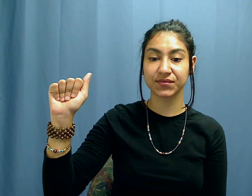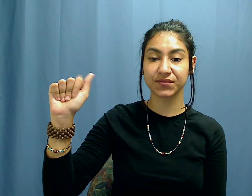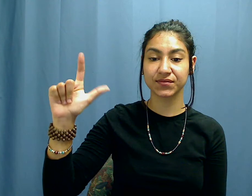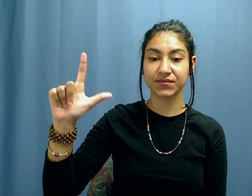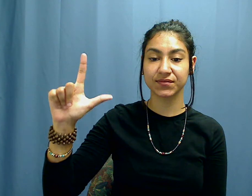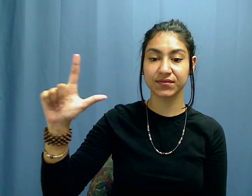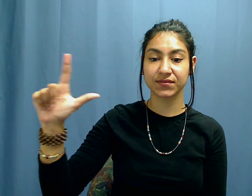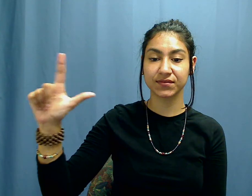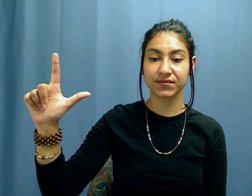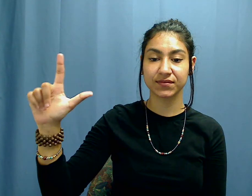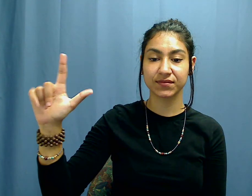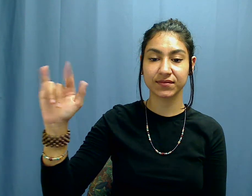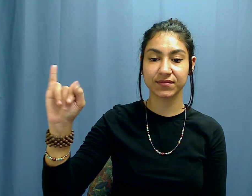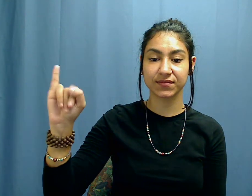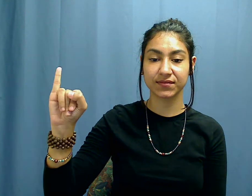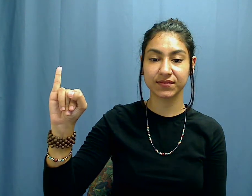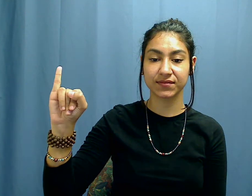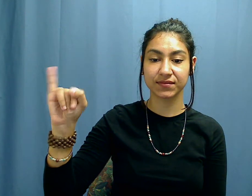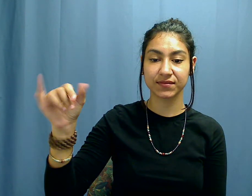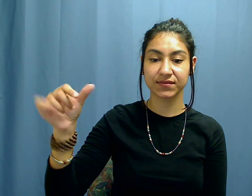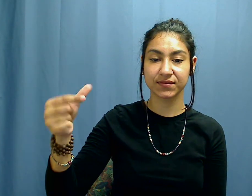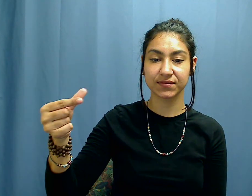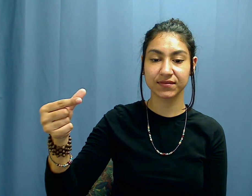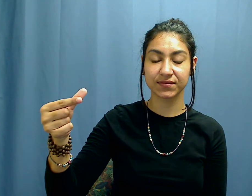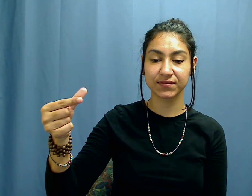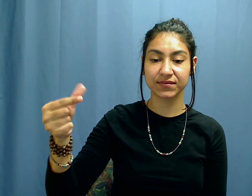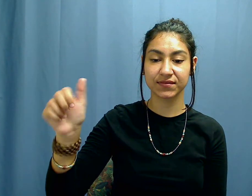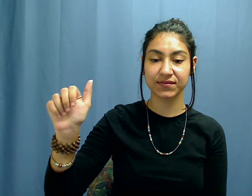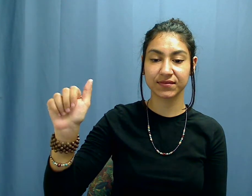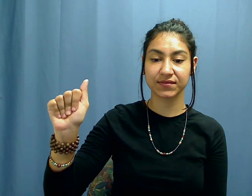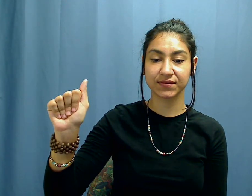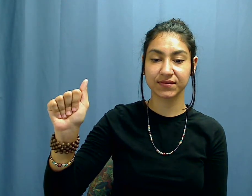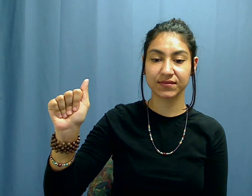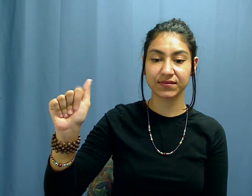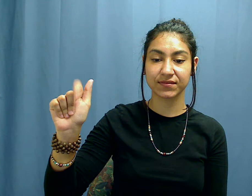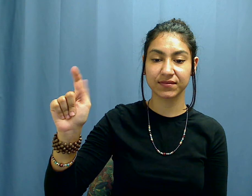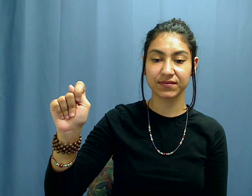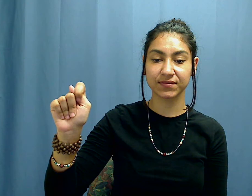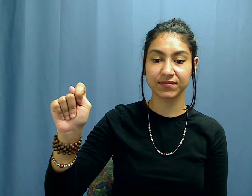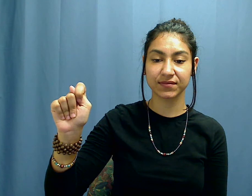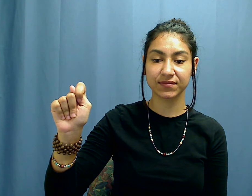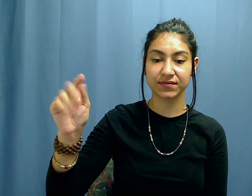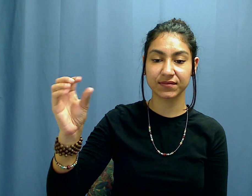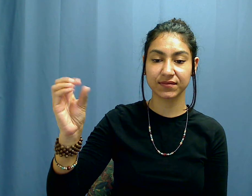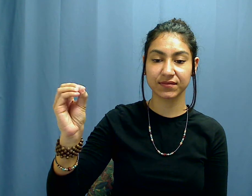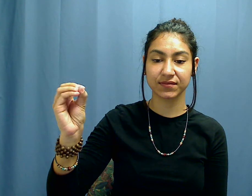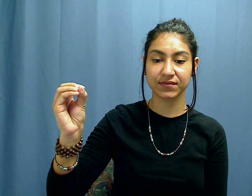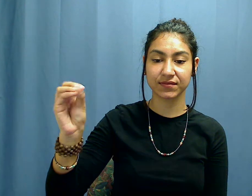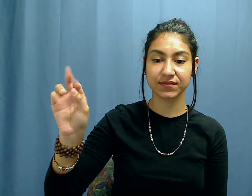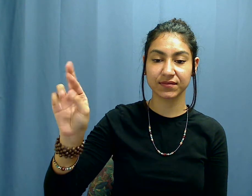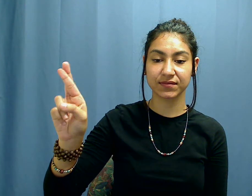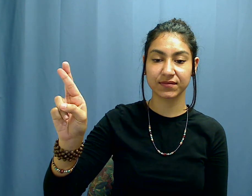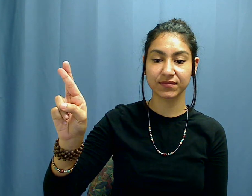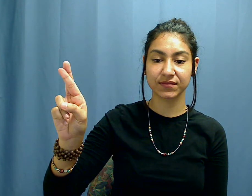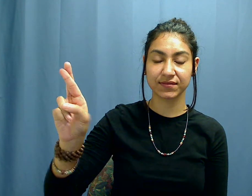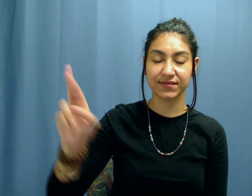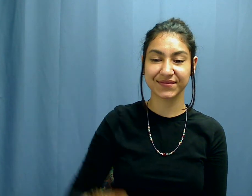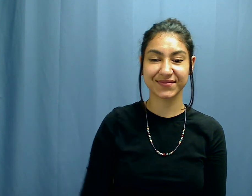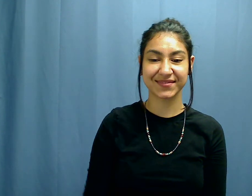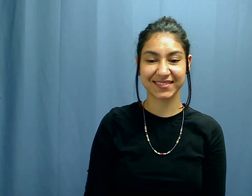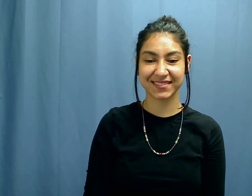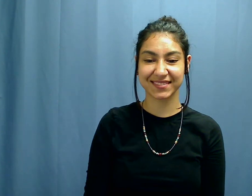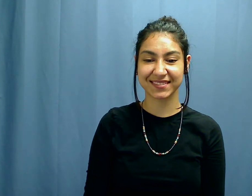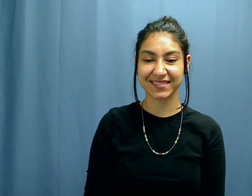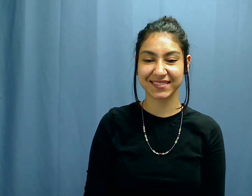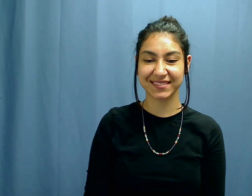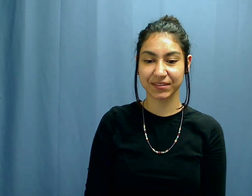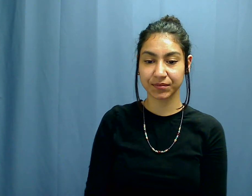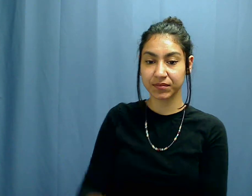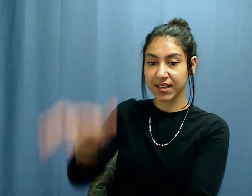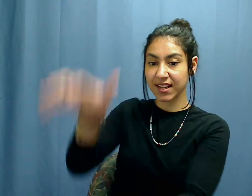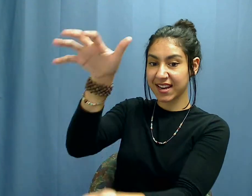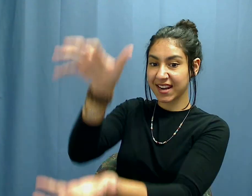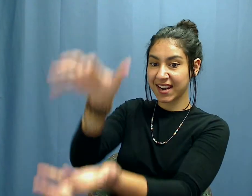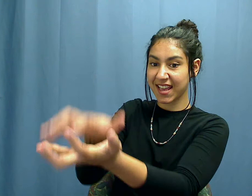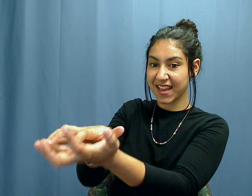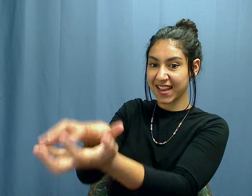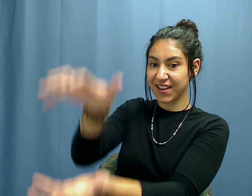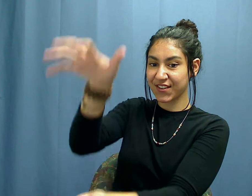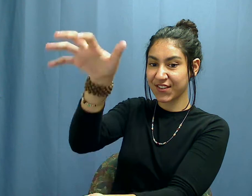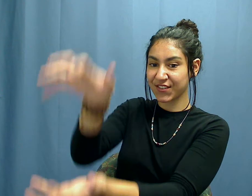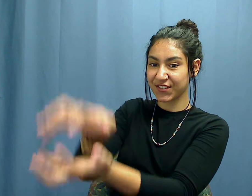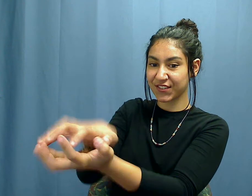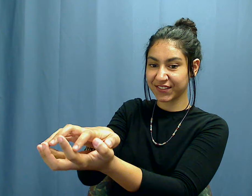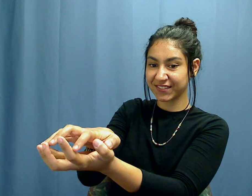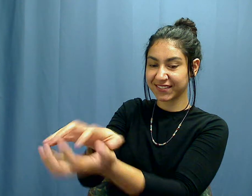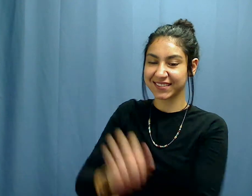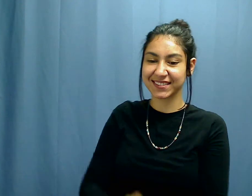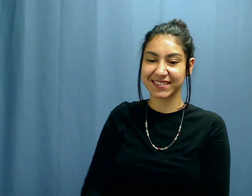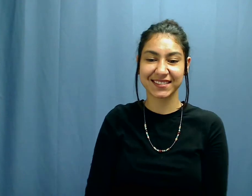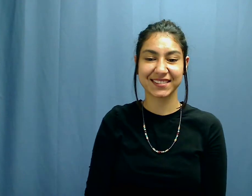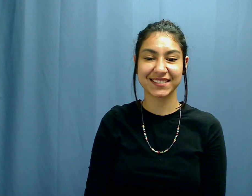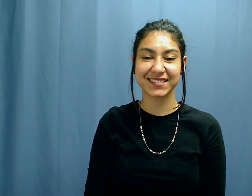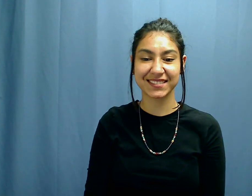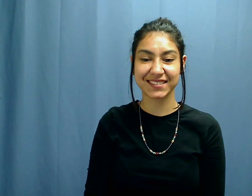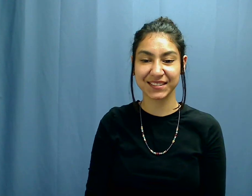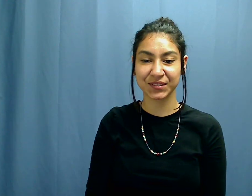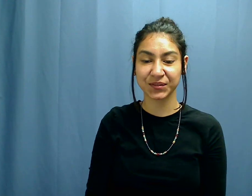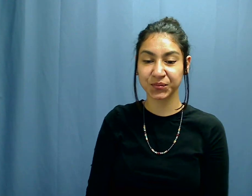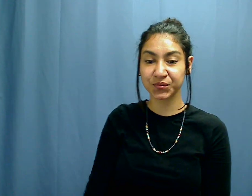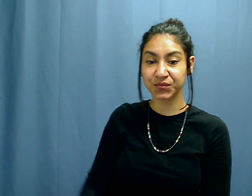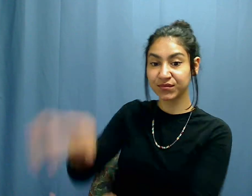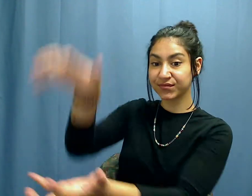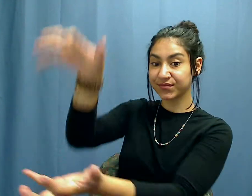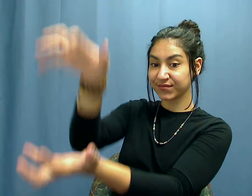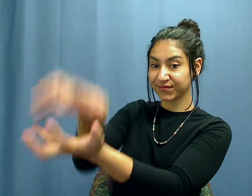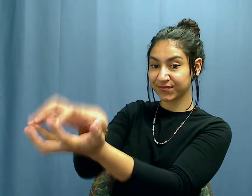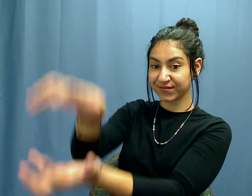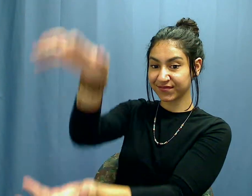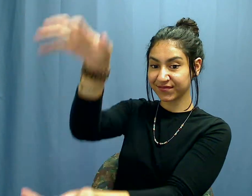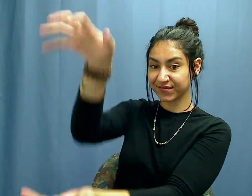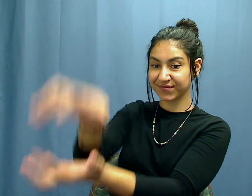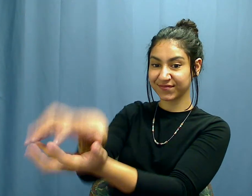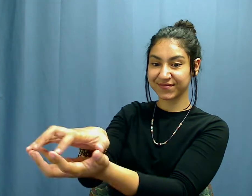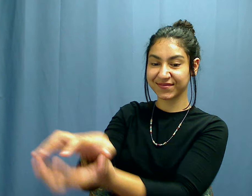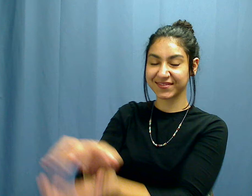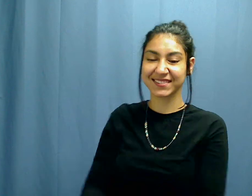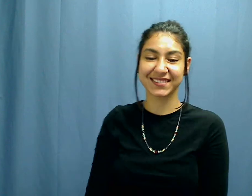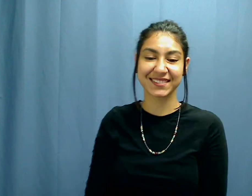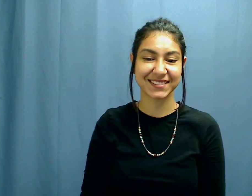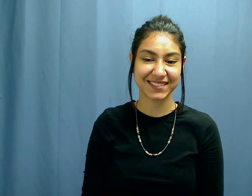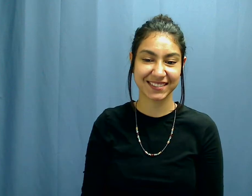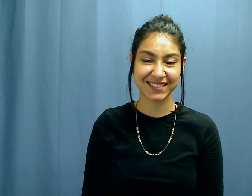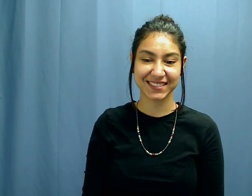Alligator